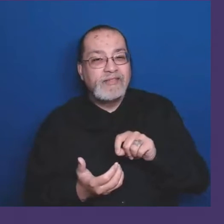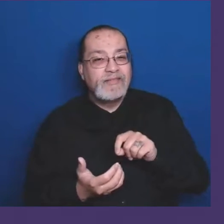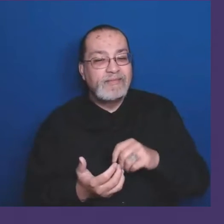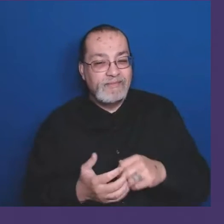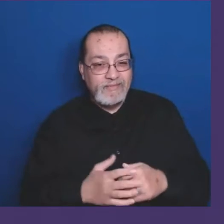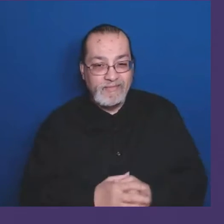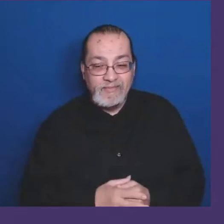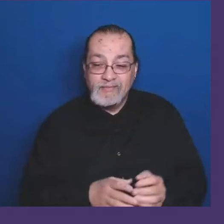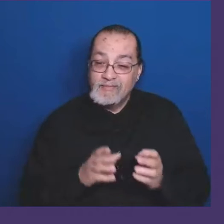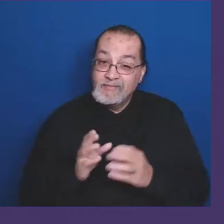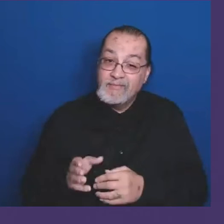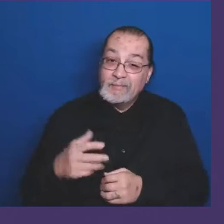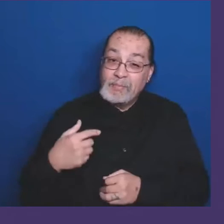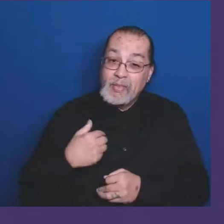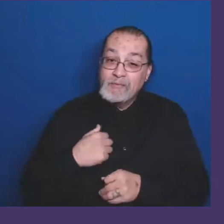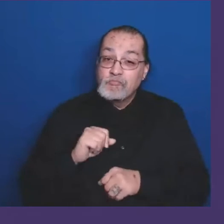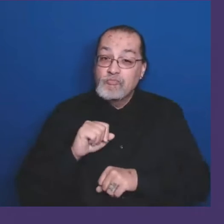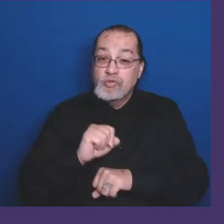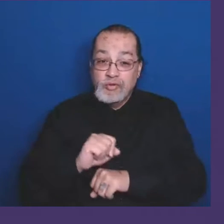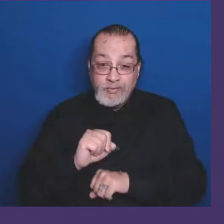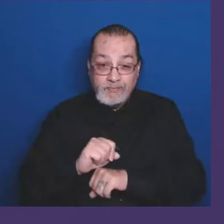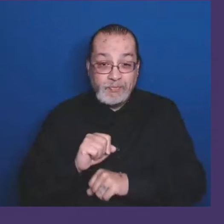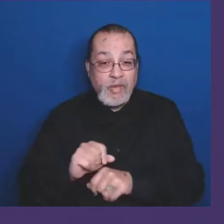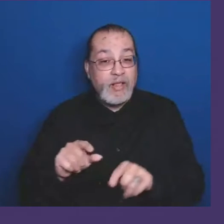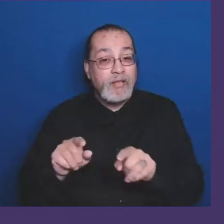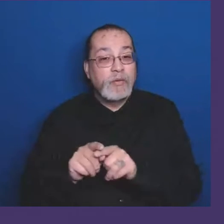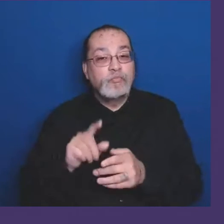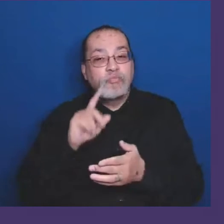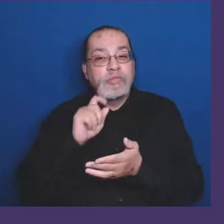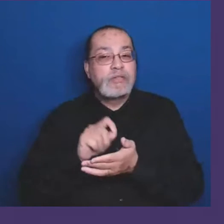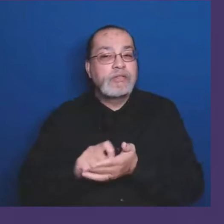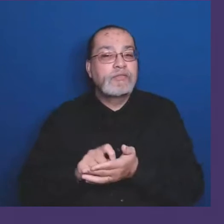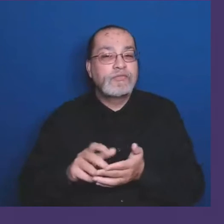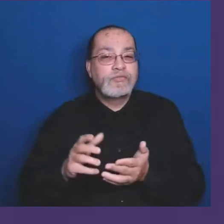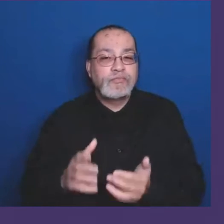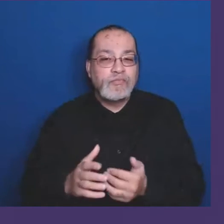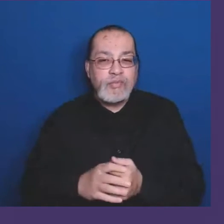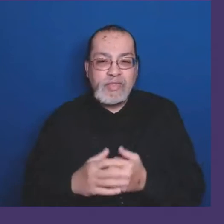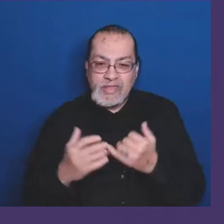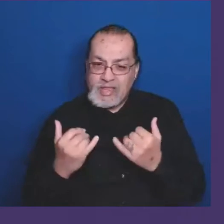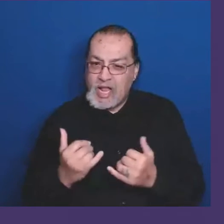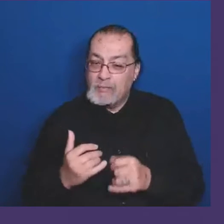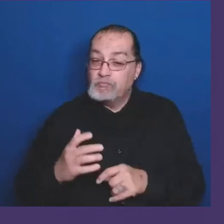and I helped a man who could speak no English, and he was from Russia.